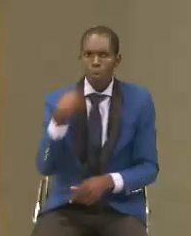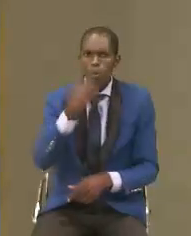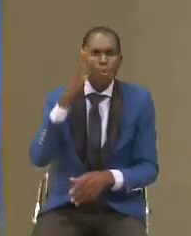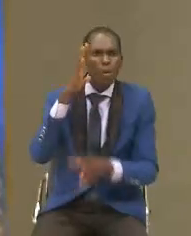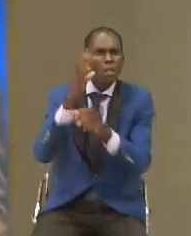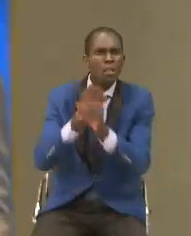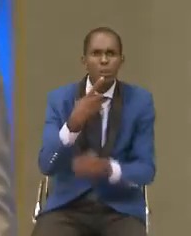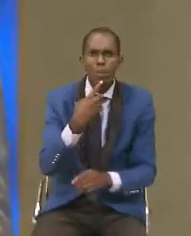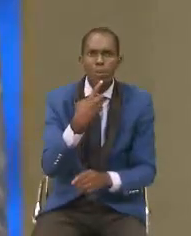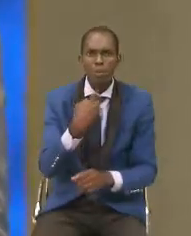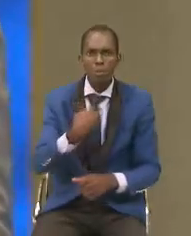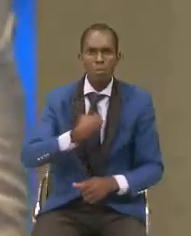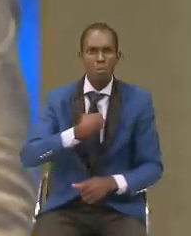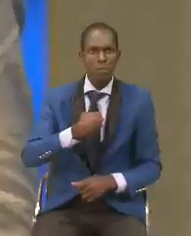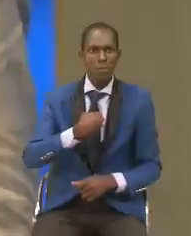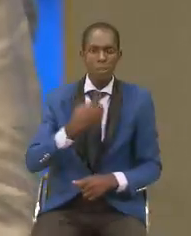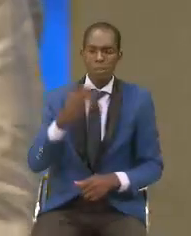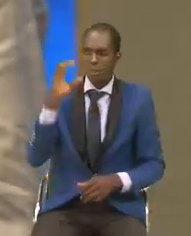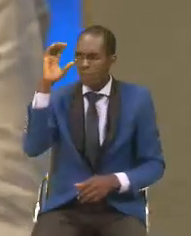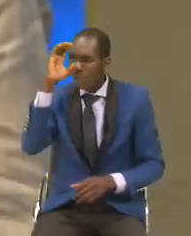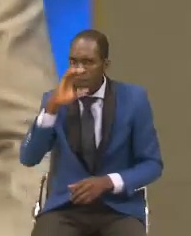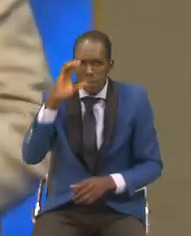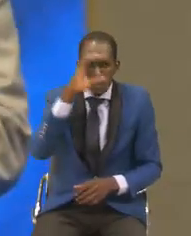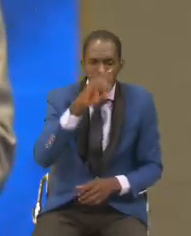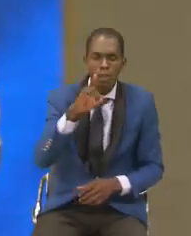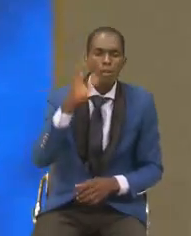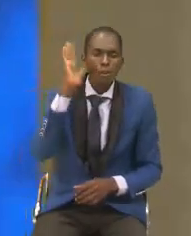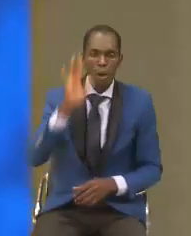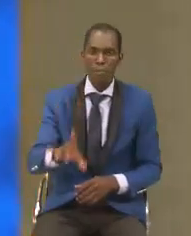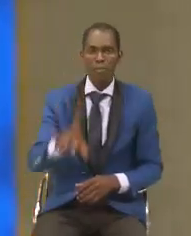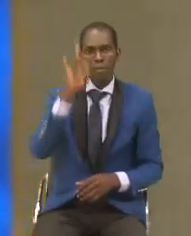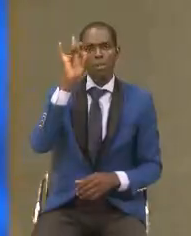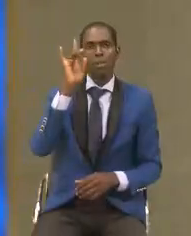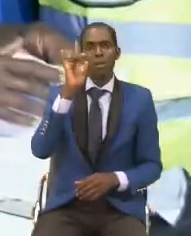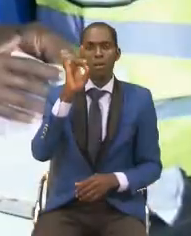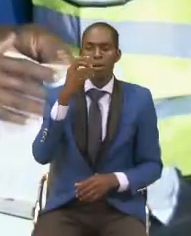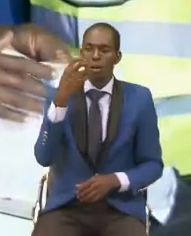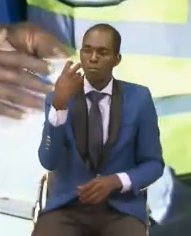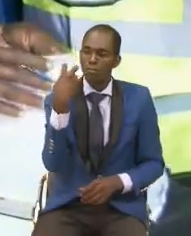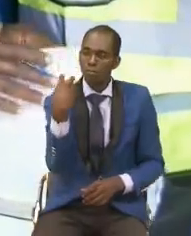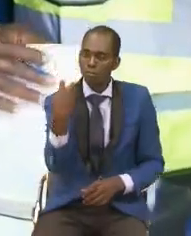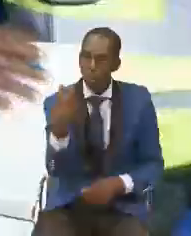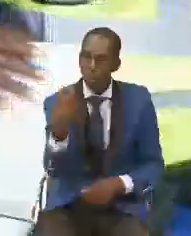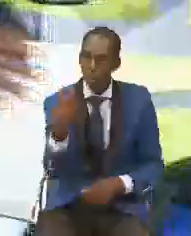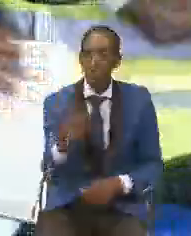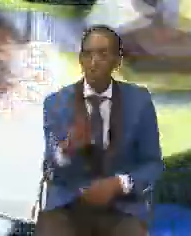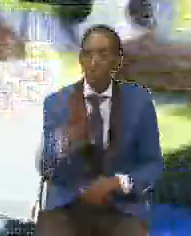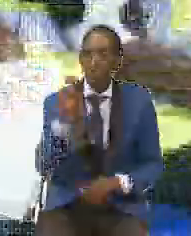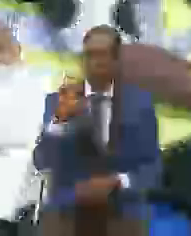and it shall be giving you who is going to receive tonight seek and ye shall find